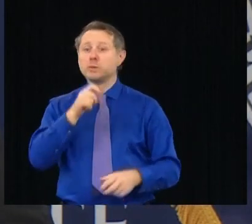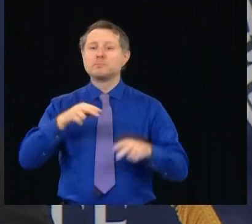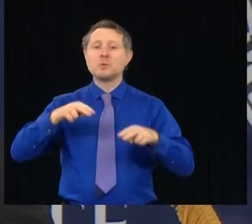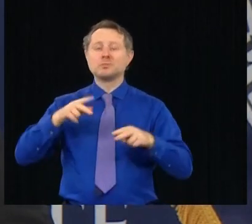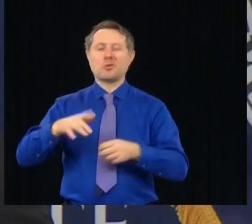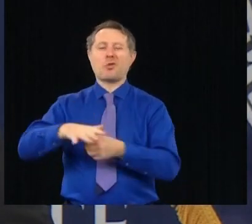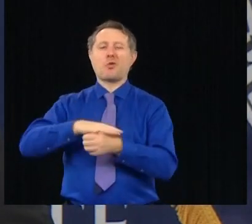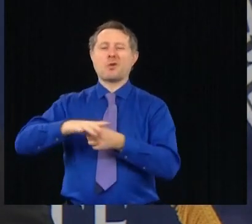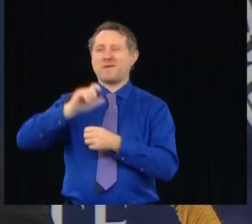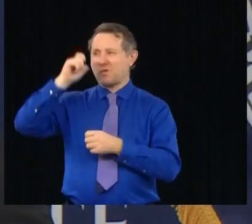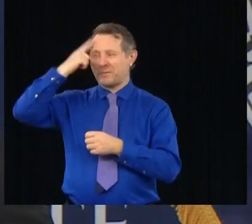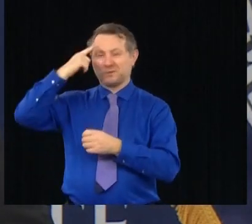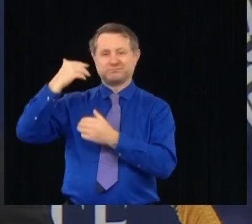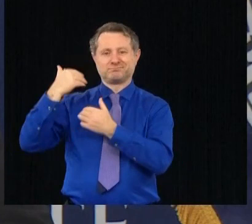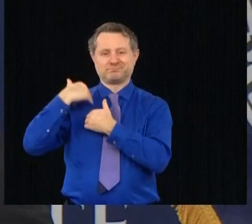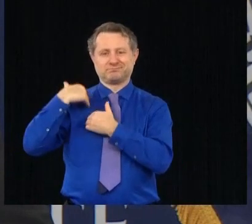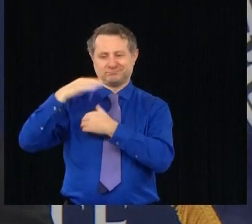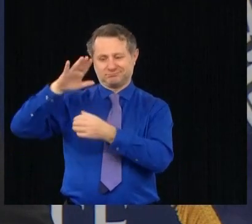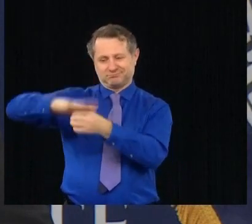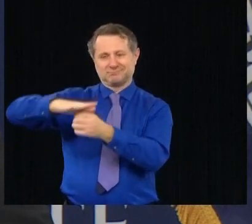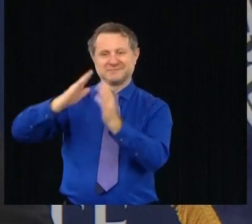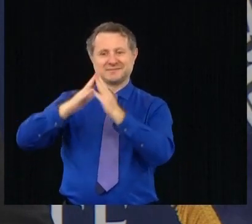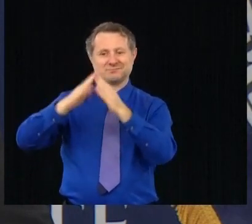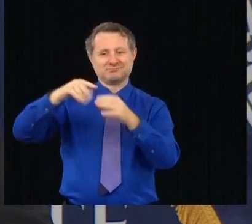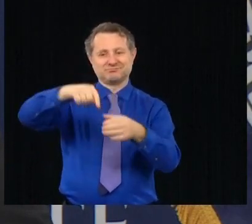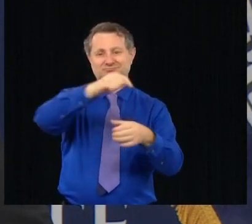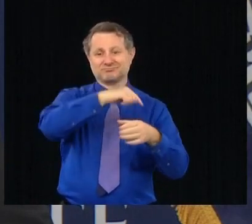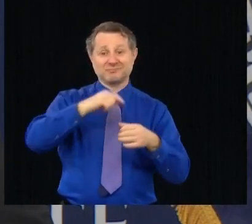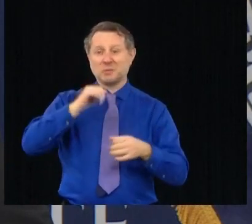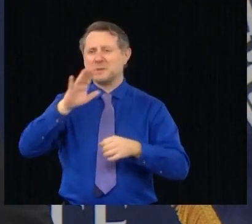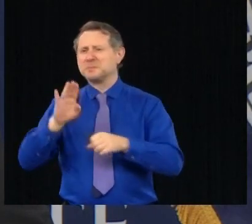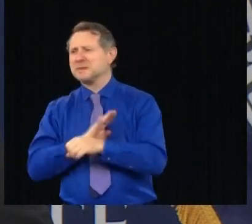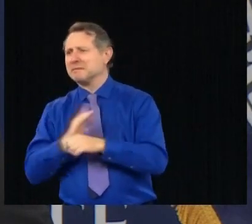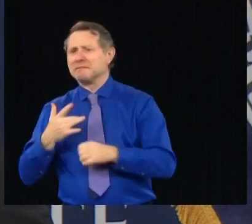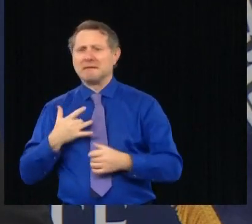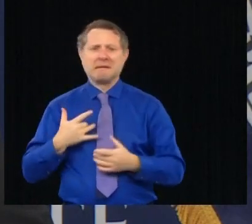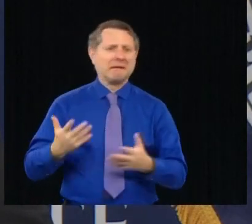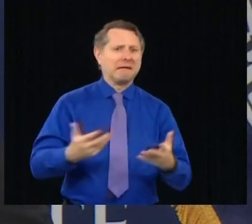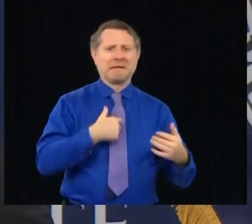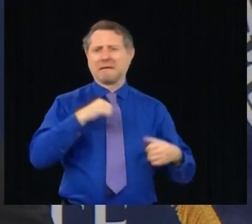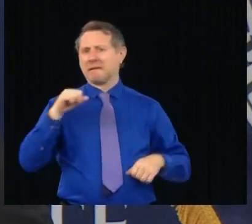CETERA. THOSE GUIDELINES ARE ENFORCED AN MONITORED BY THE LOCAL